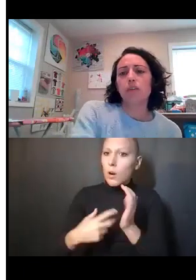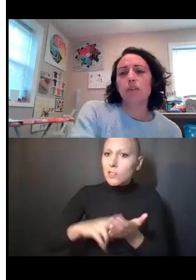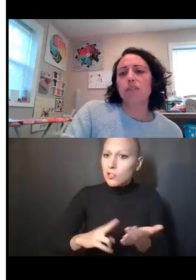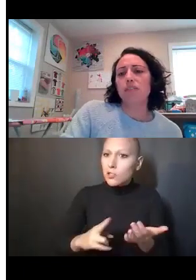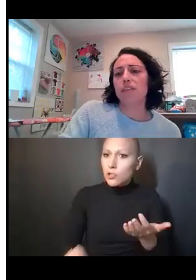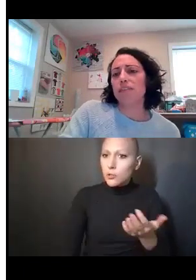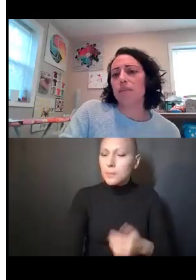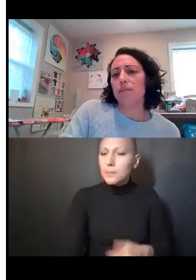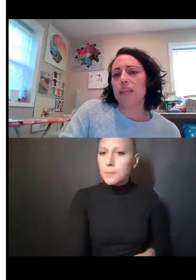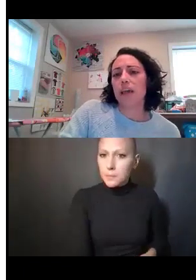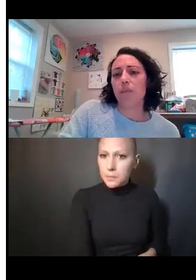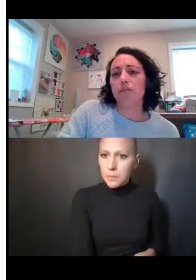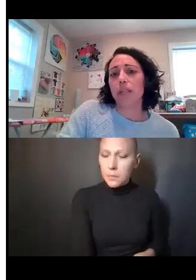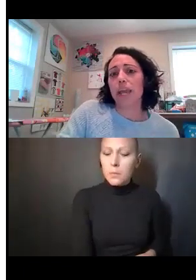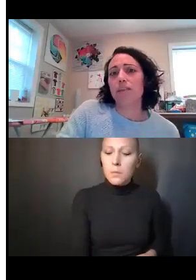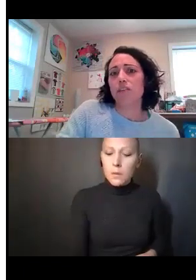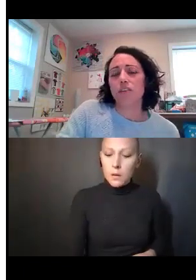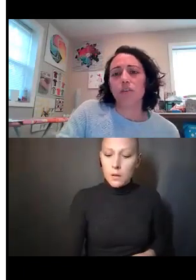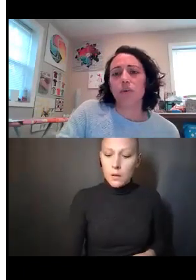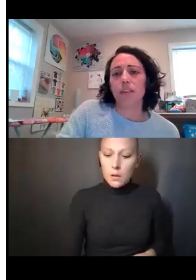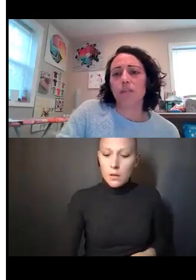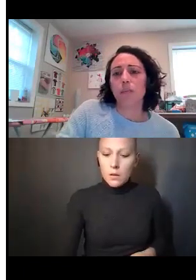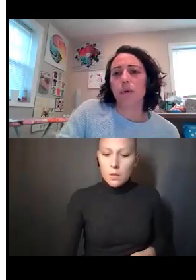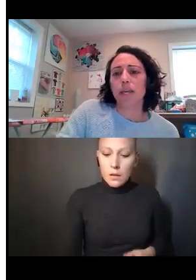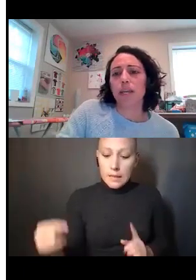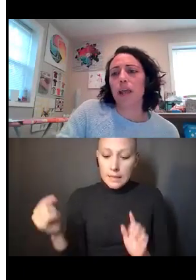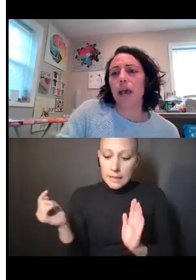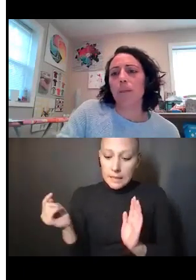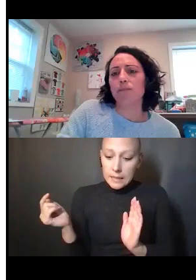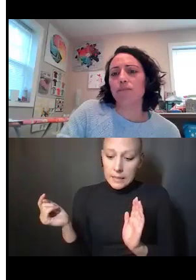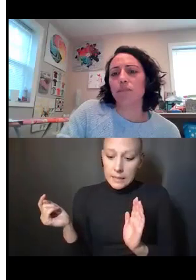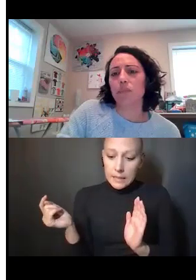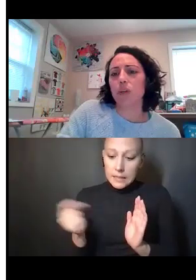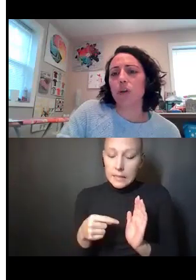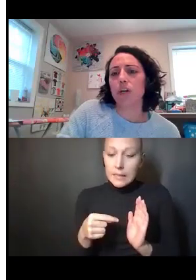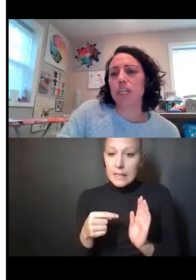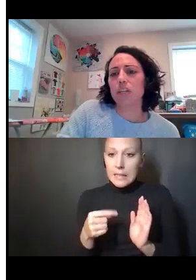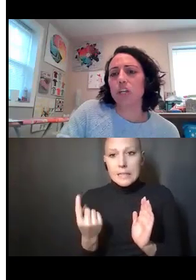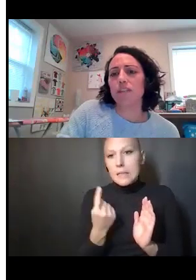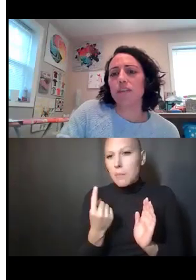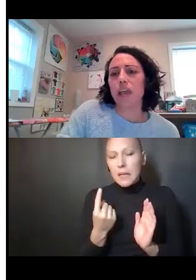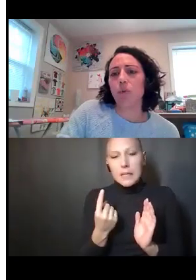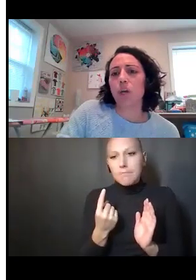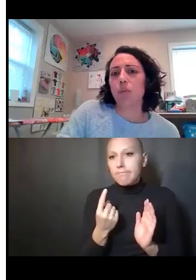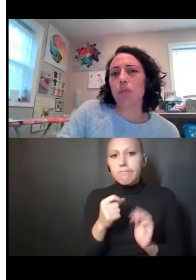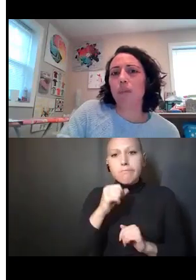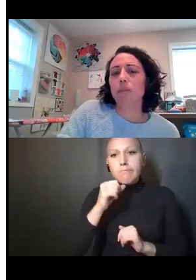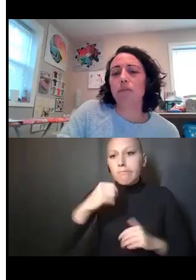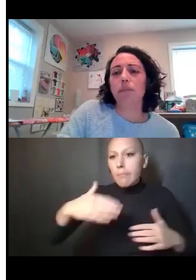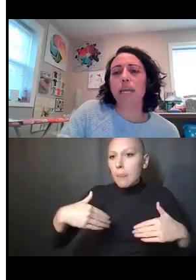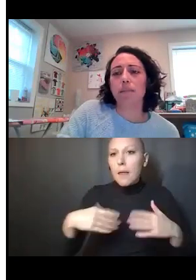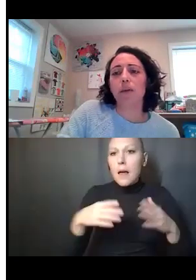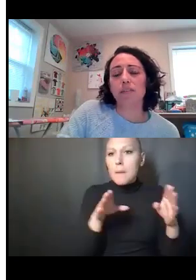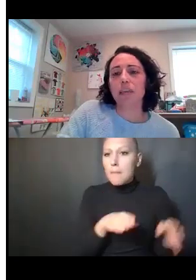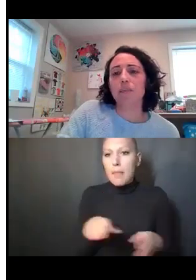So this isn't something that we planned to do at this point. Currently the Just-in-Time window will probably remain about the same